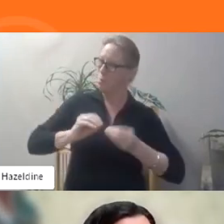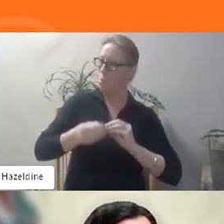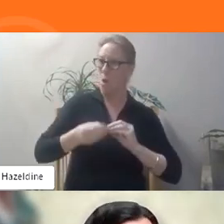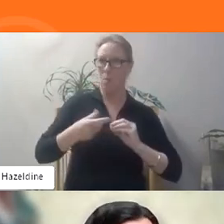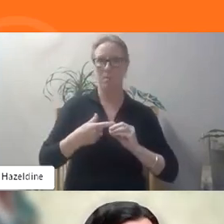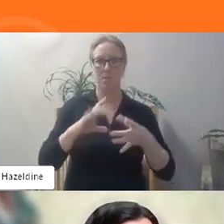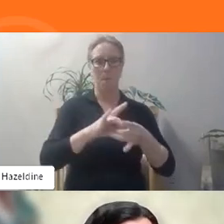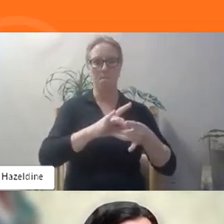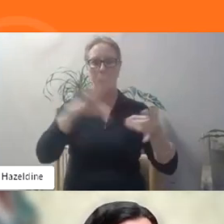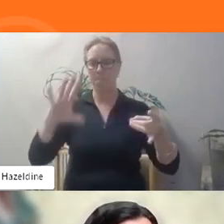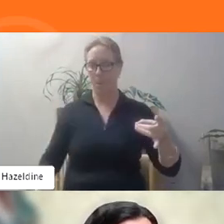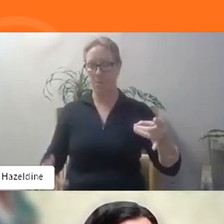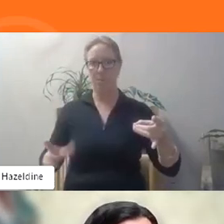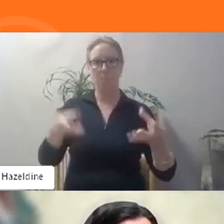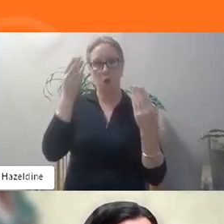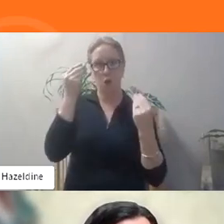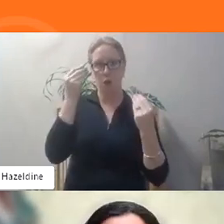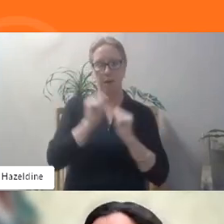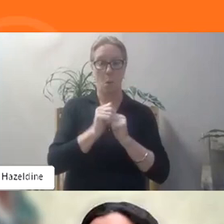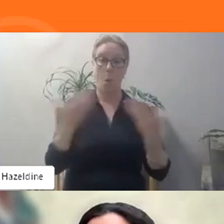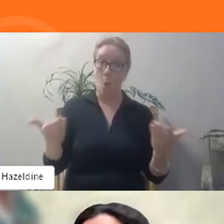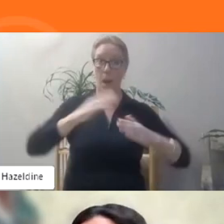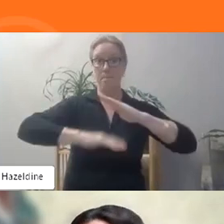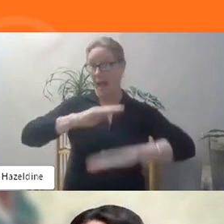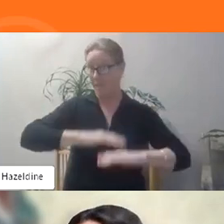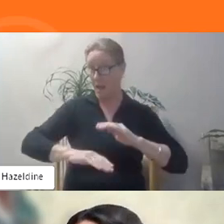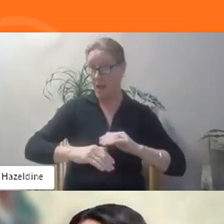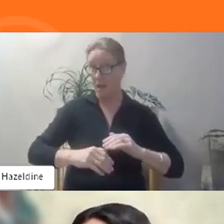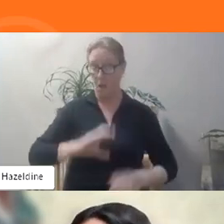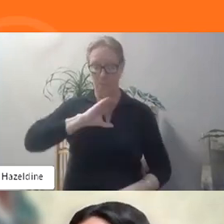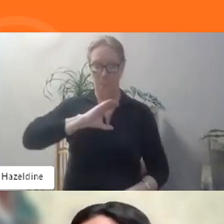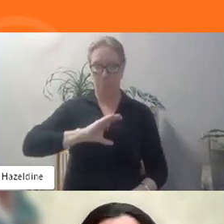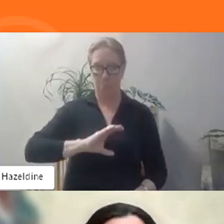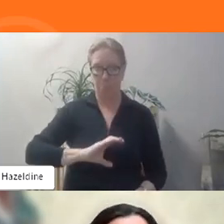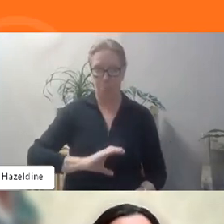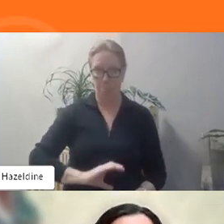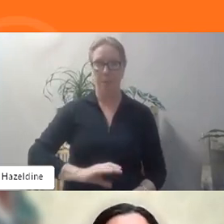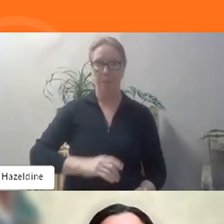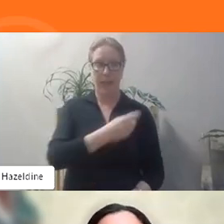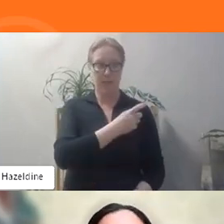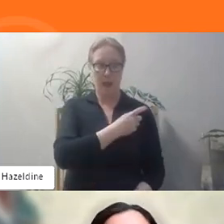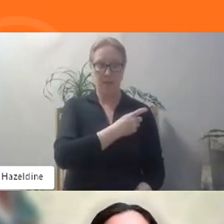from learning, poor behaviour, low self esteem, anxiety and poor